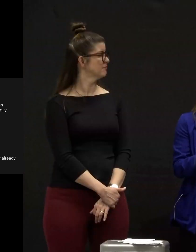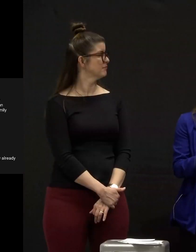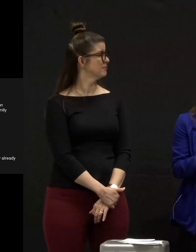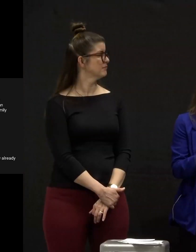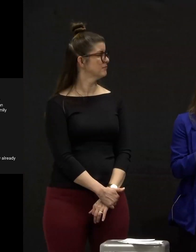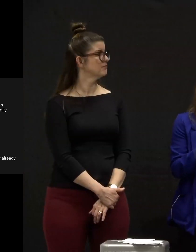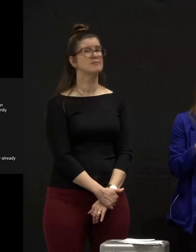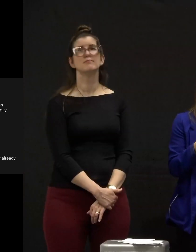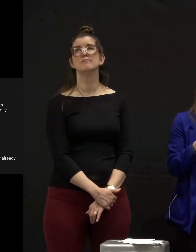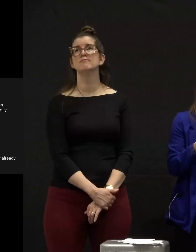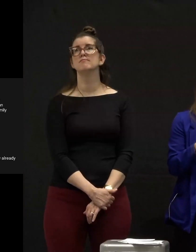Yeah.